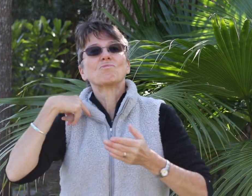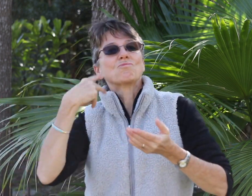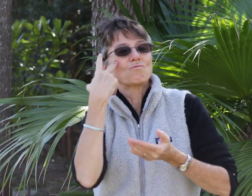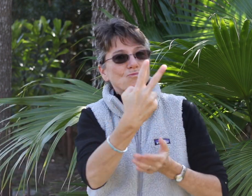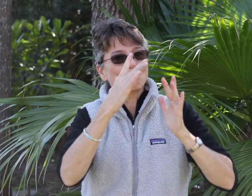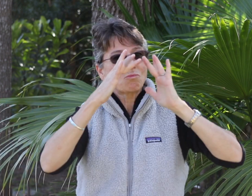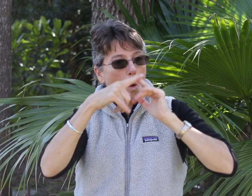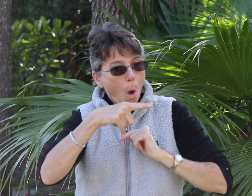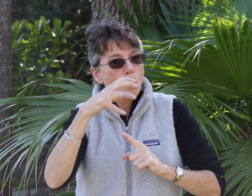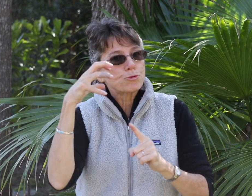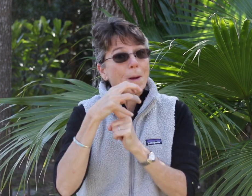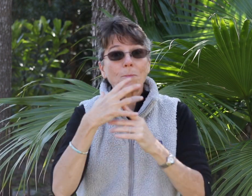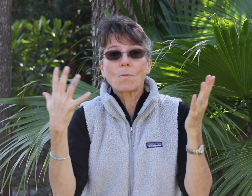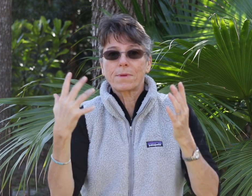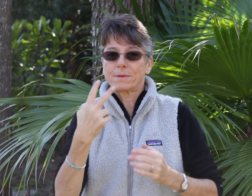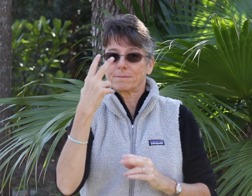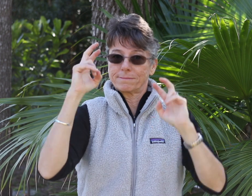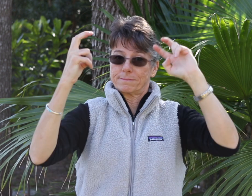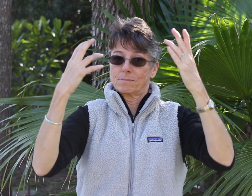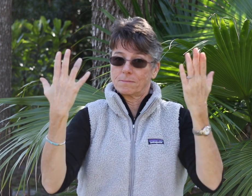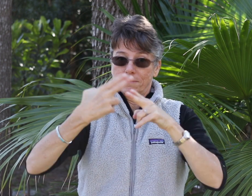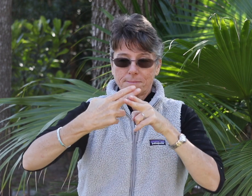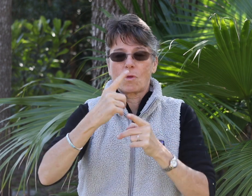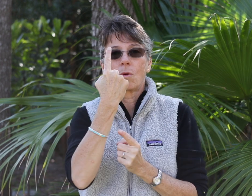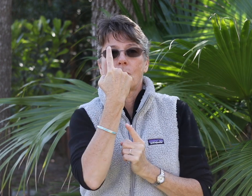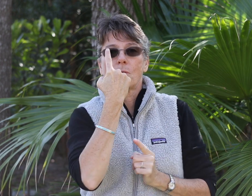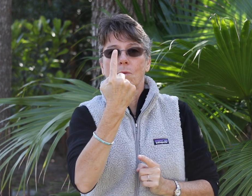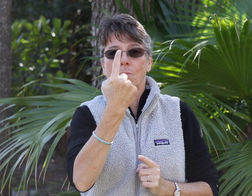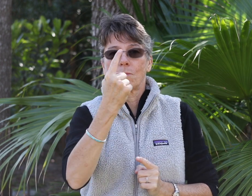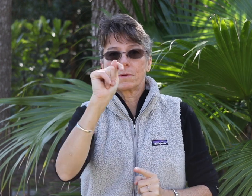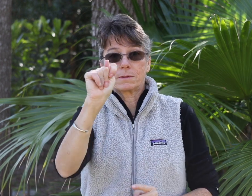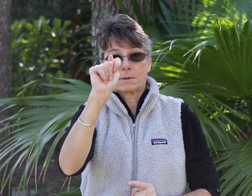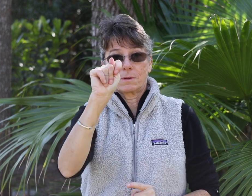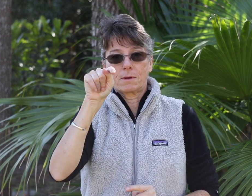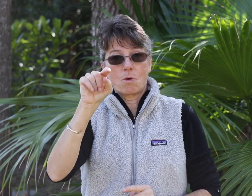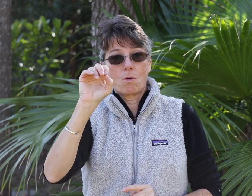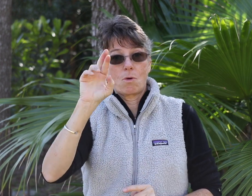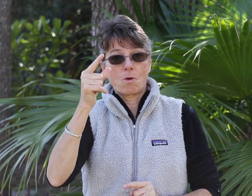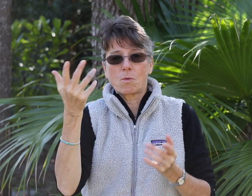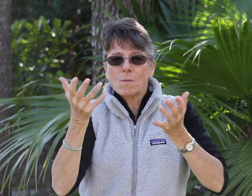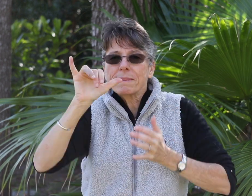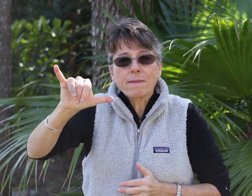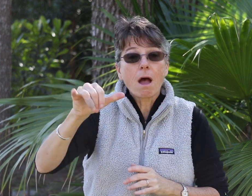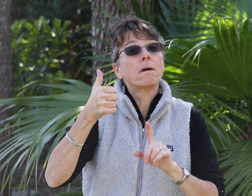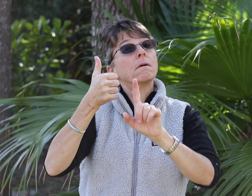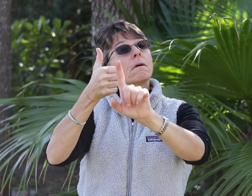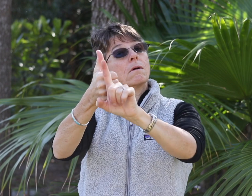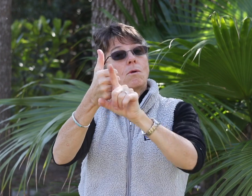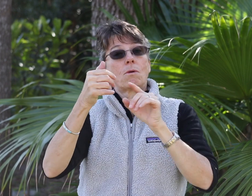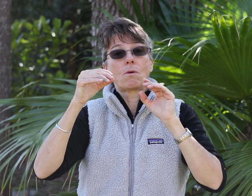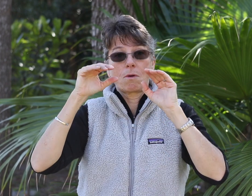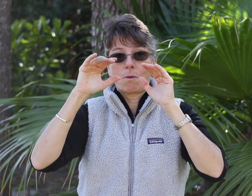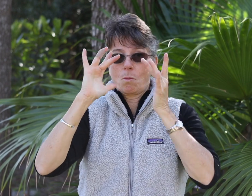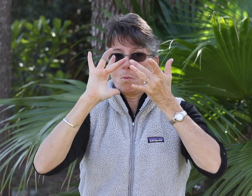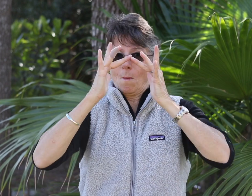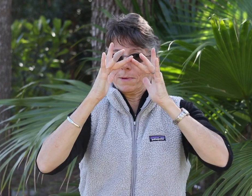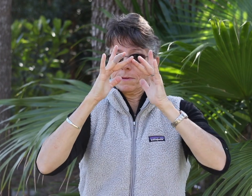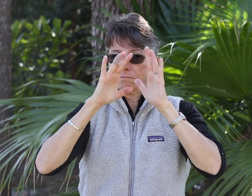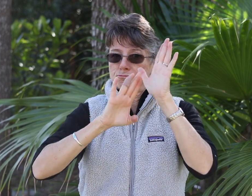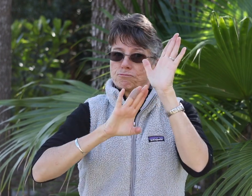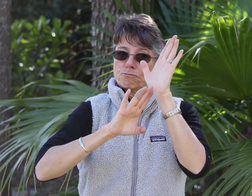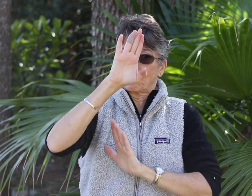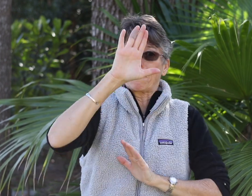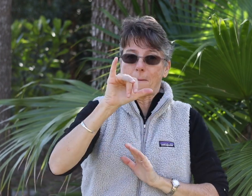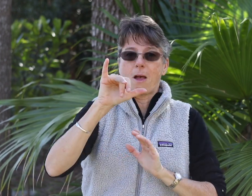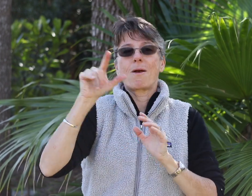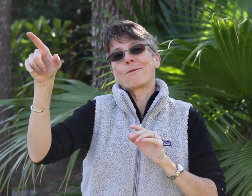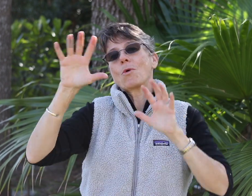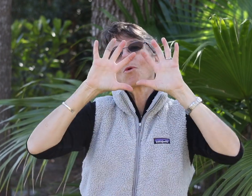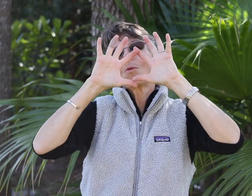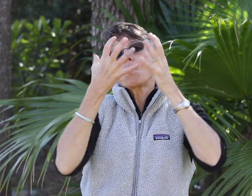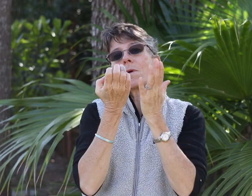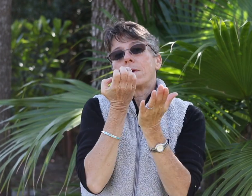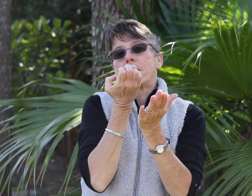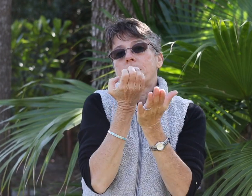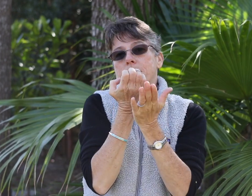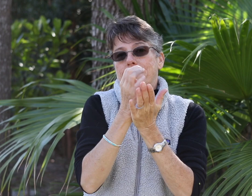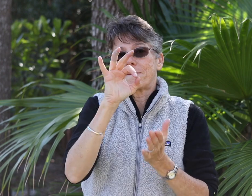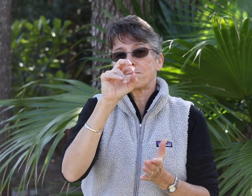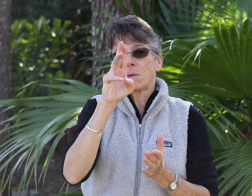I saw a wonderful website called 1t.org launched by the World Economic Forum.